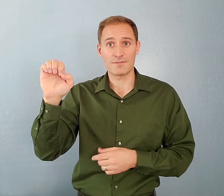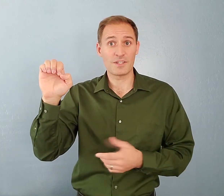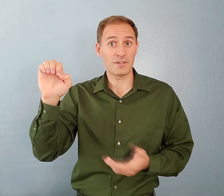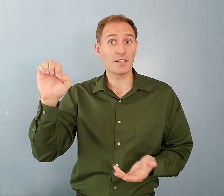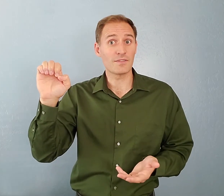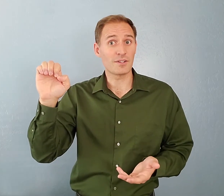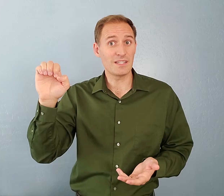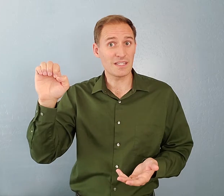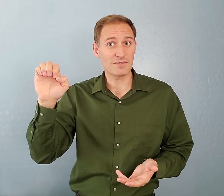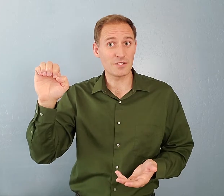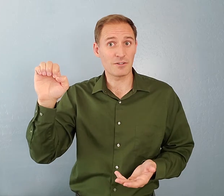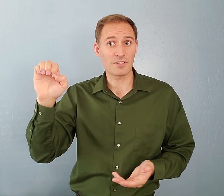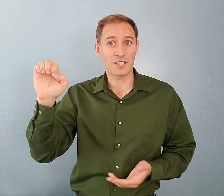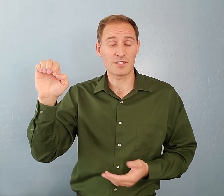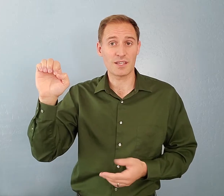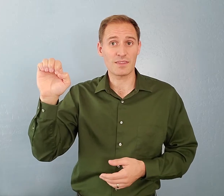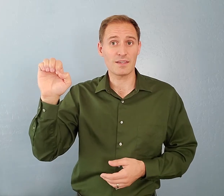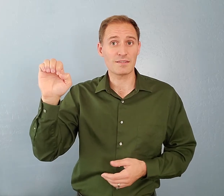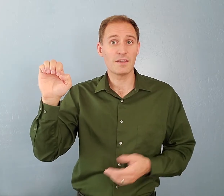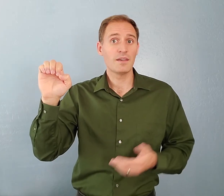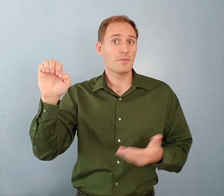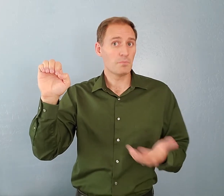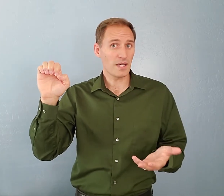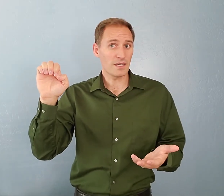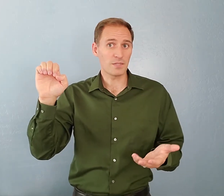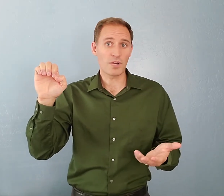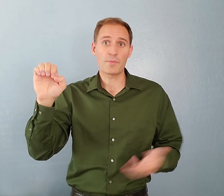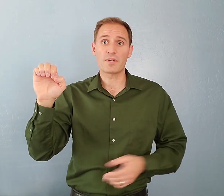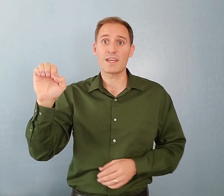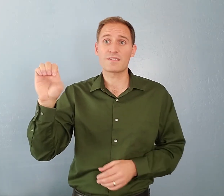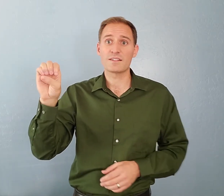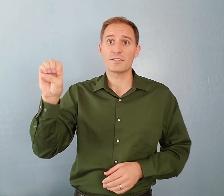fingernail of their index finger are touching like this, but in proper ASL you